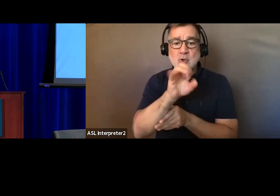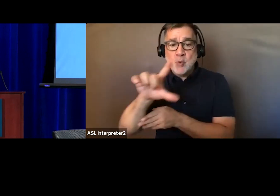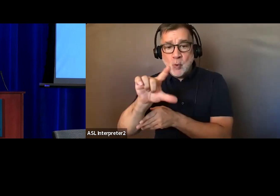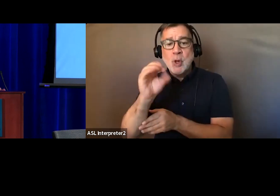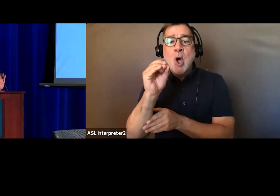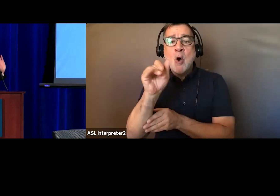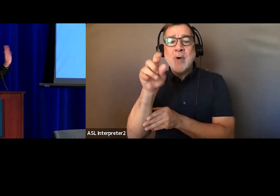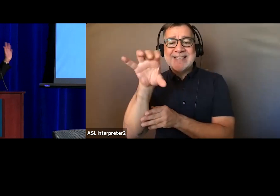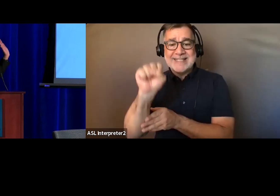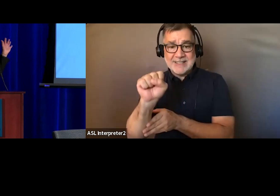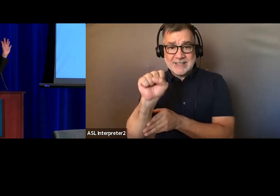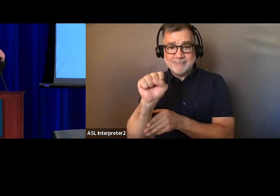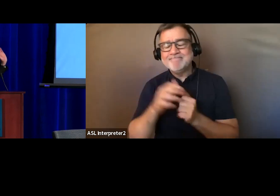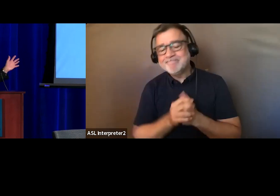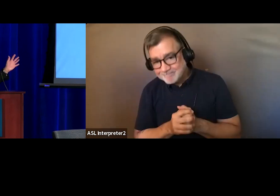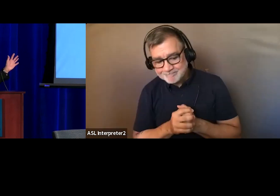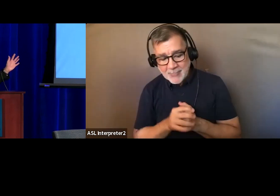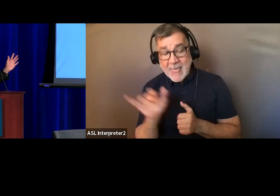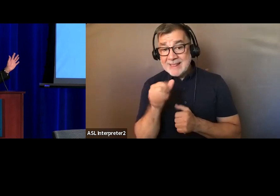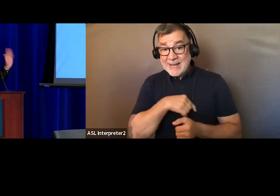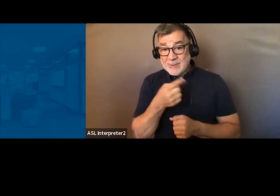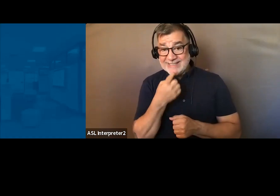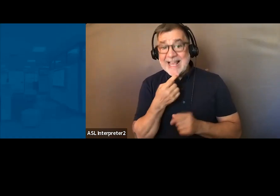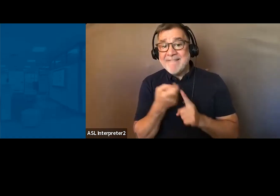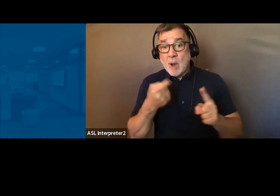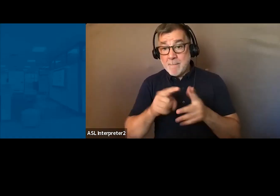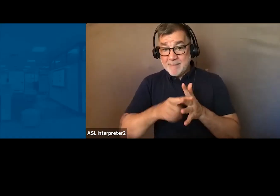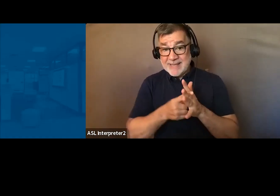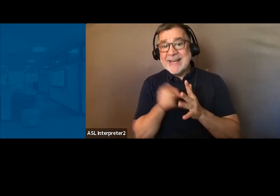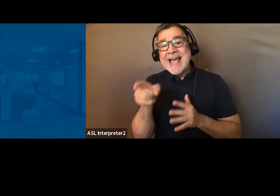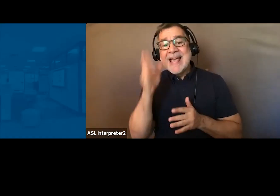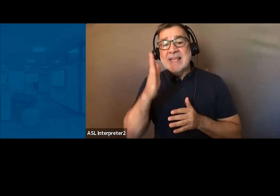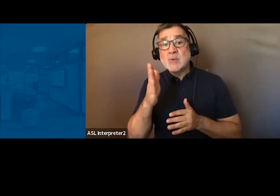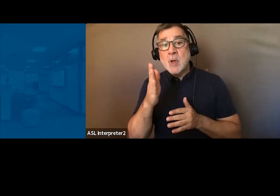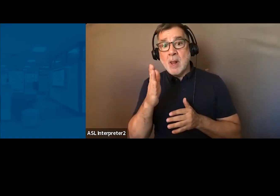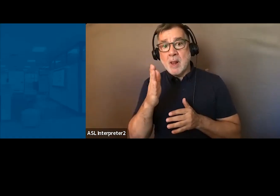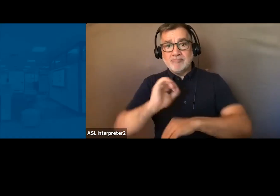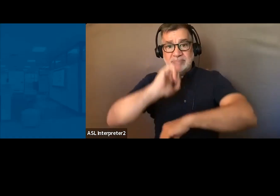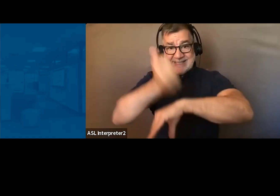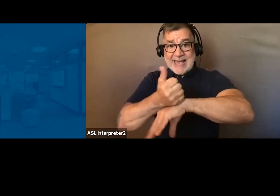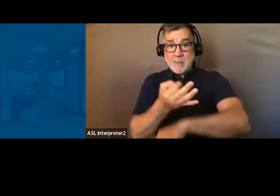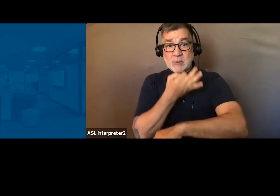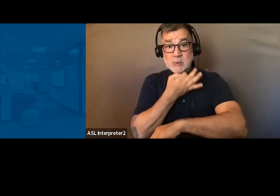So we said at the beginning, this is coming soon, which is going to be the week of August 7th.